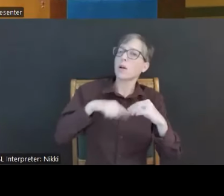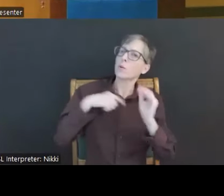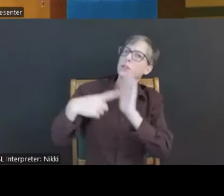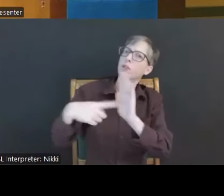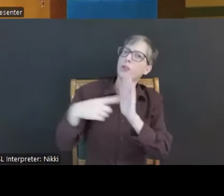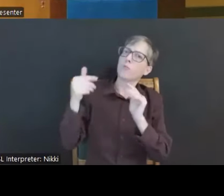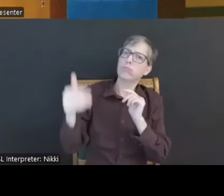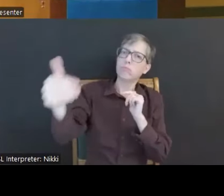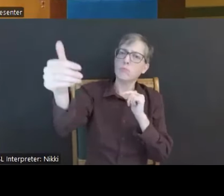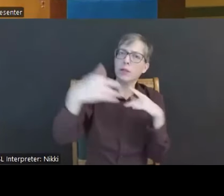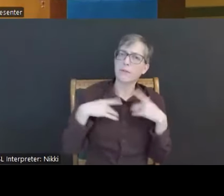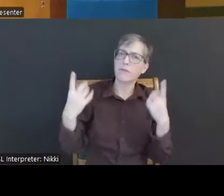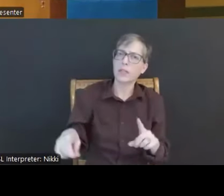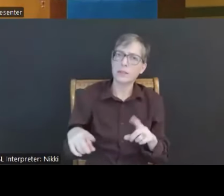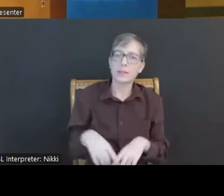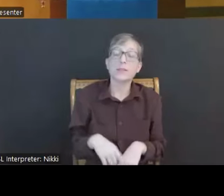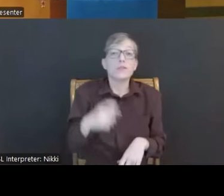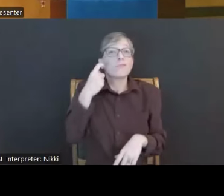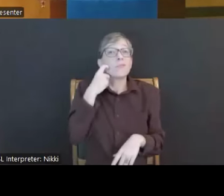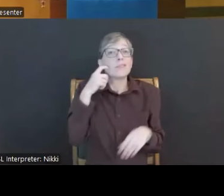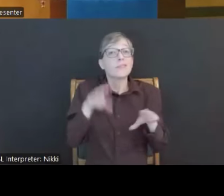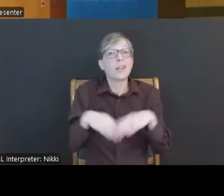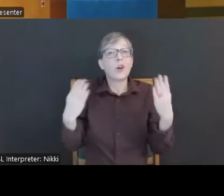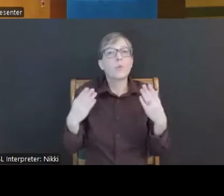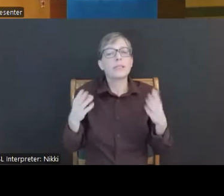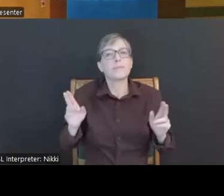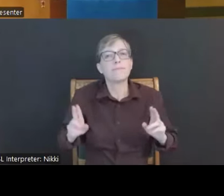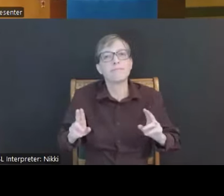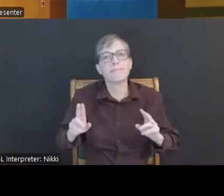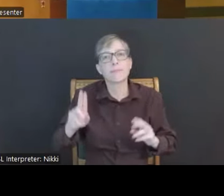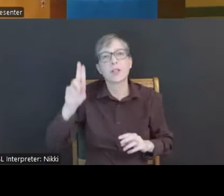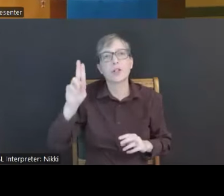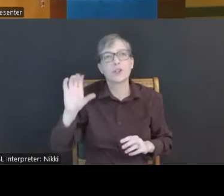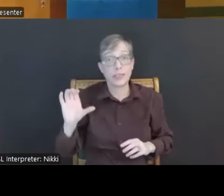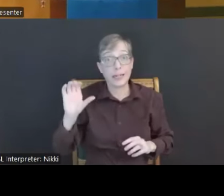Day urgent care we had input on that it's so important to have your families not just seen